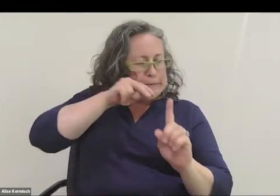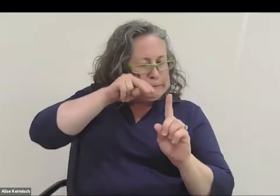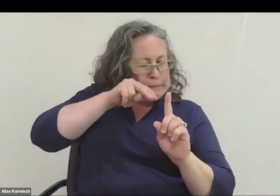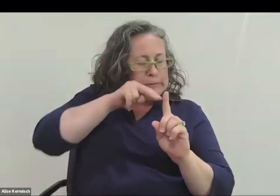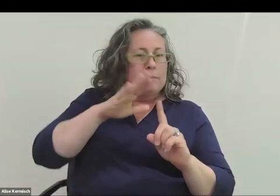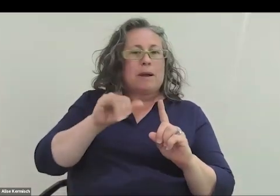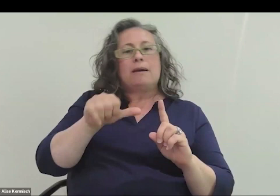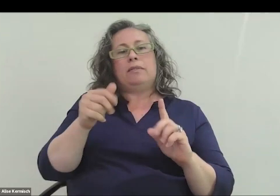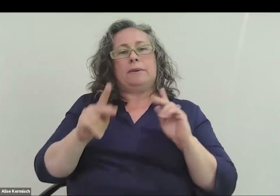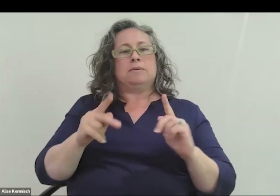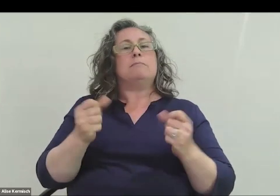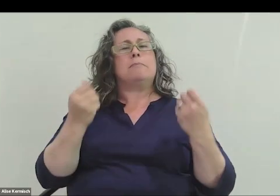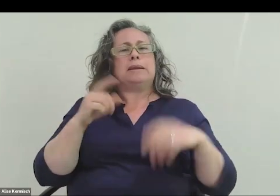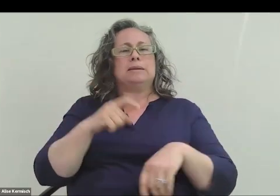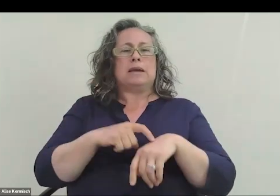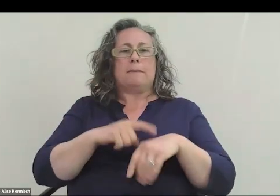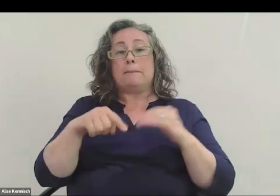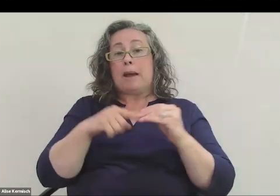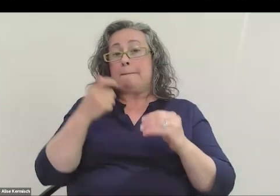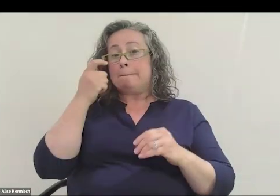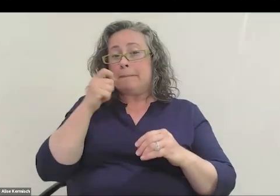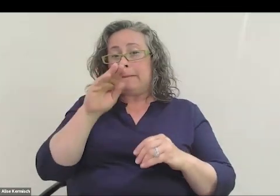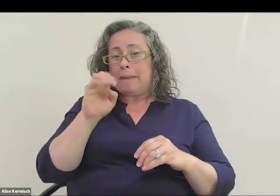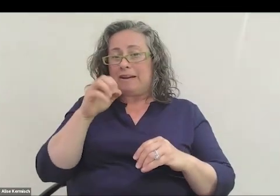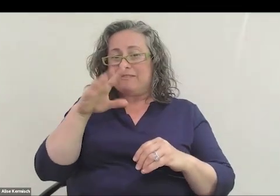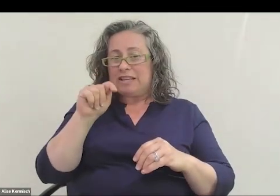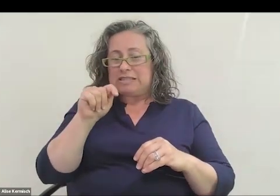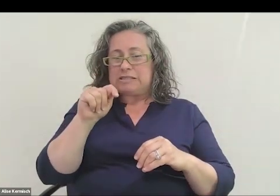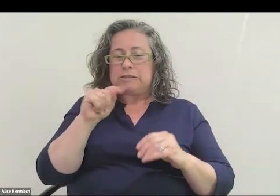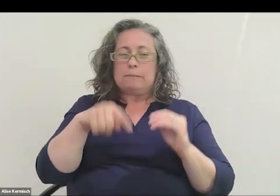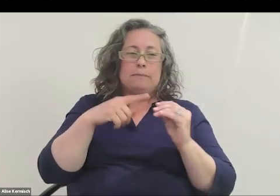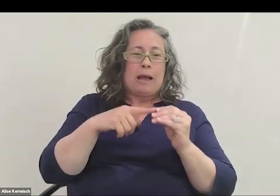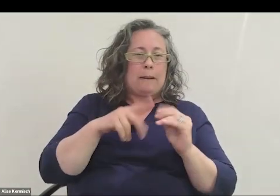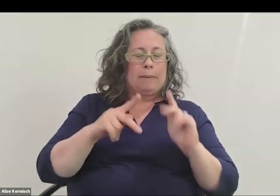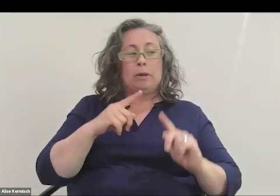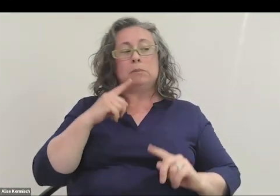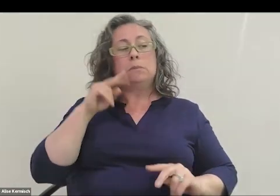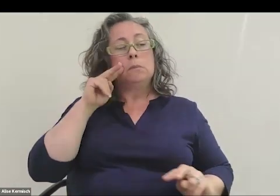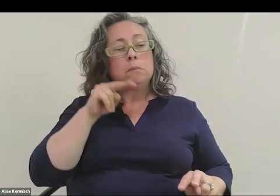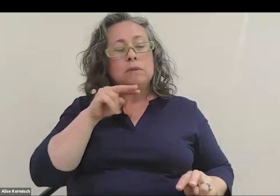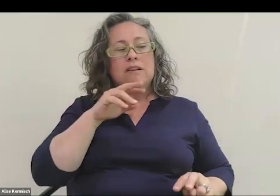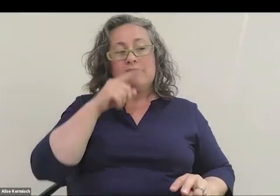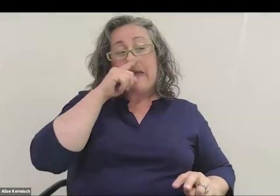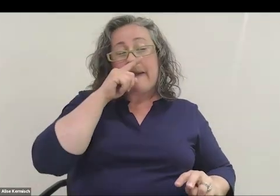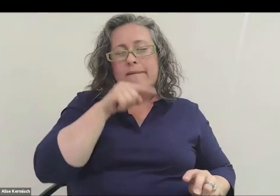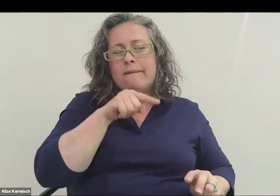So many times the conversation about benefits is around people faking, or not really needing